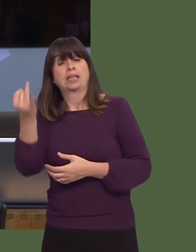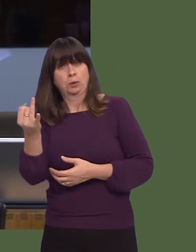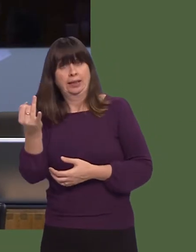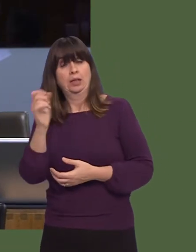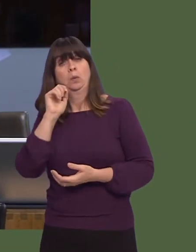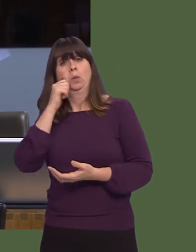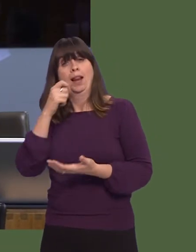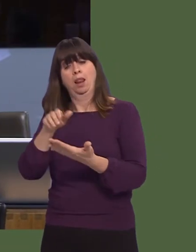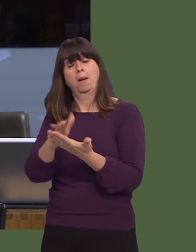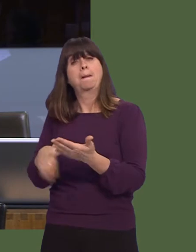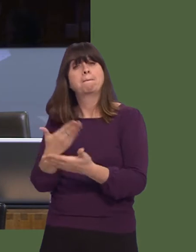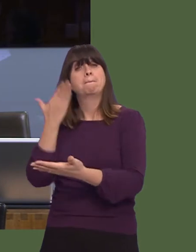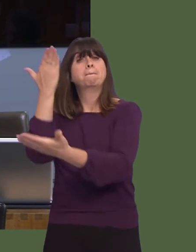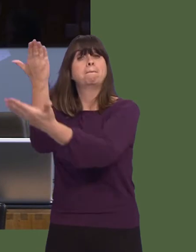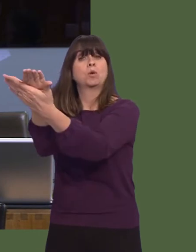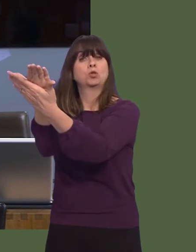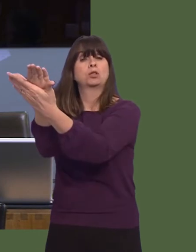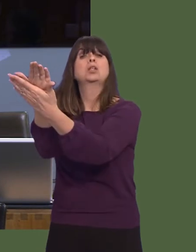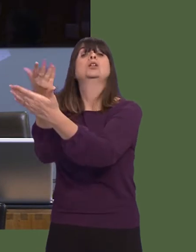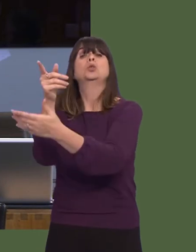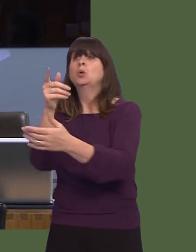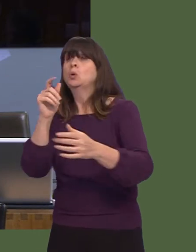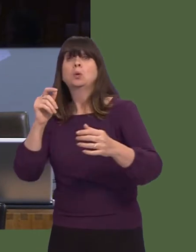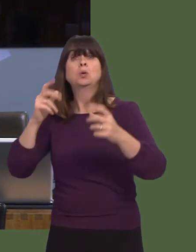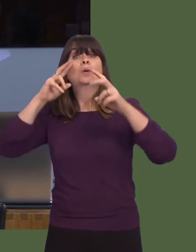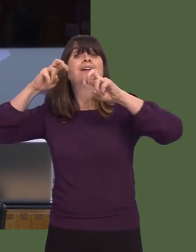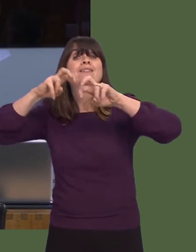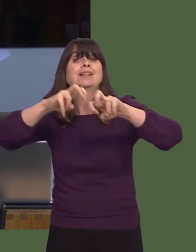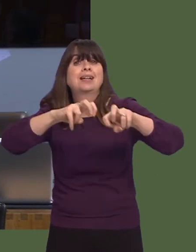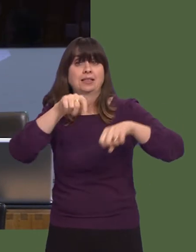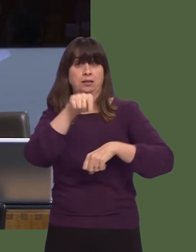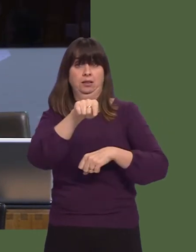before the Assembly to have an investigation into this. People will have listened to the